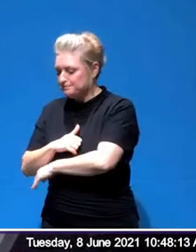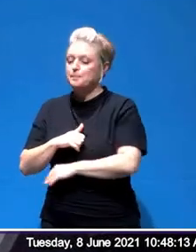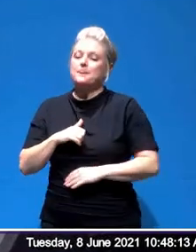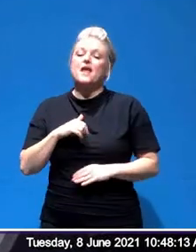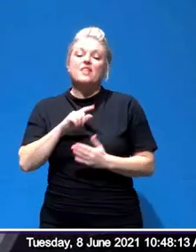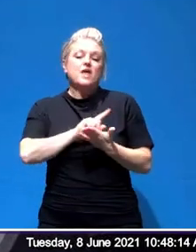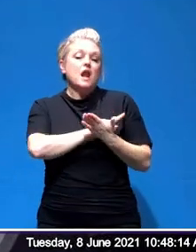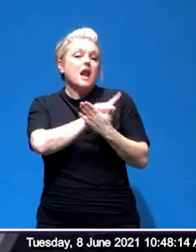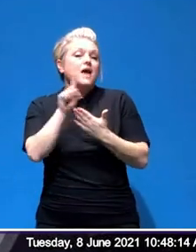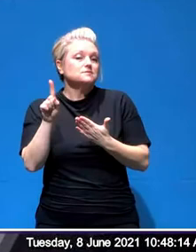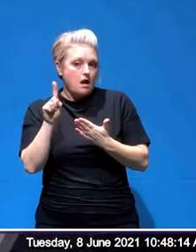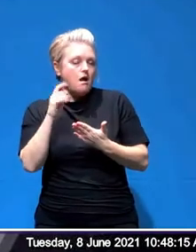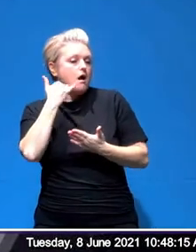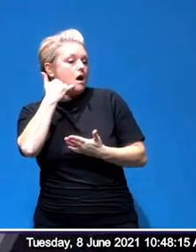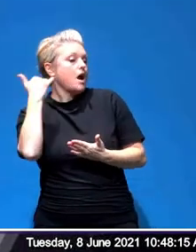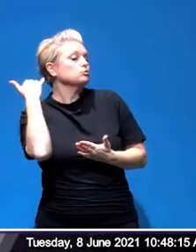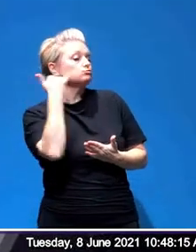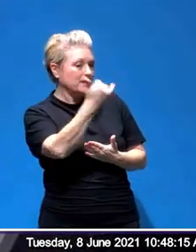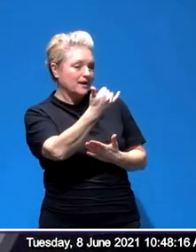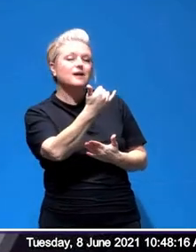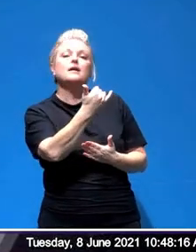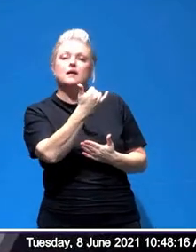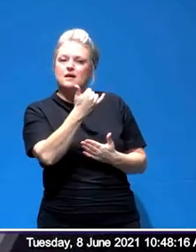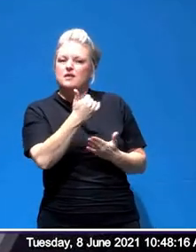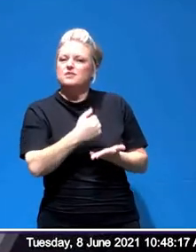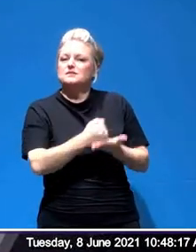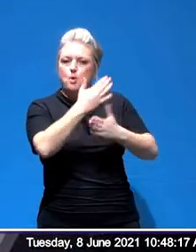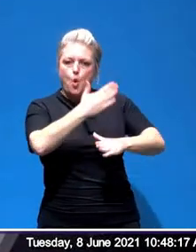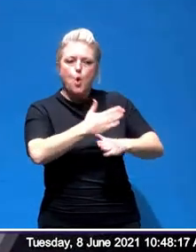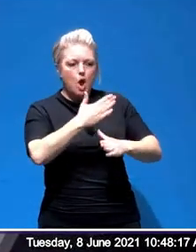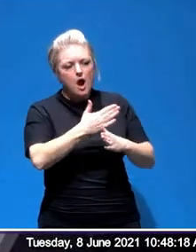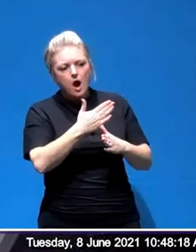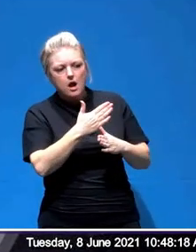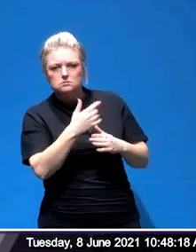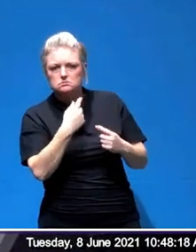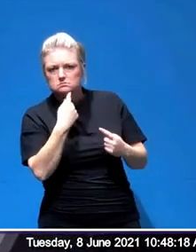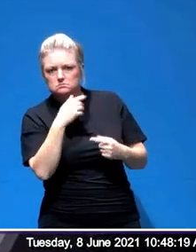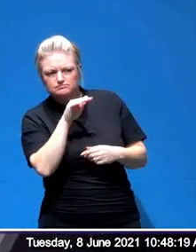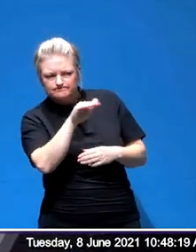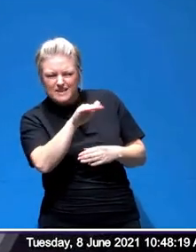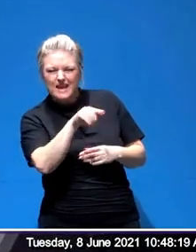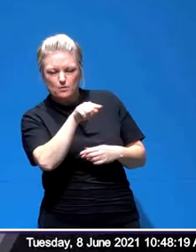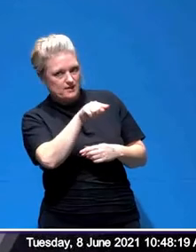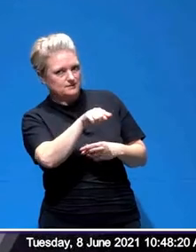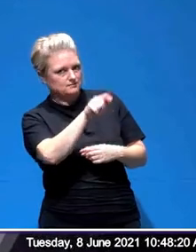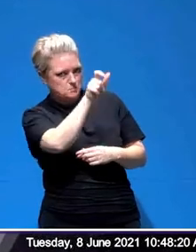before to tell me about Daniel's bruises. Daniel and I weren't sure about bringing Daniel back to N Street.